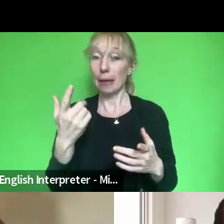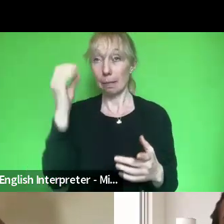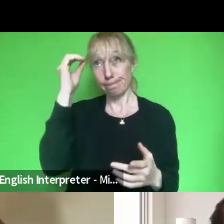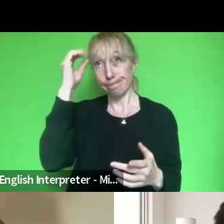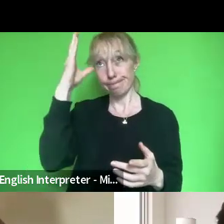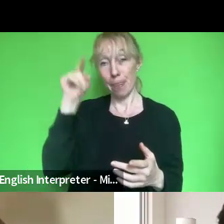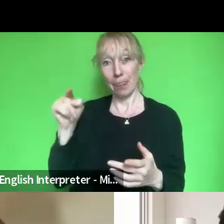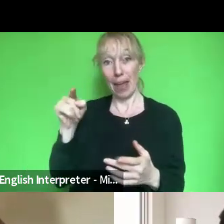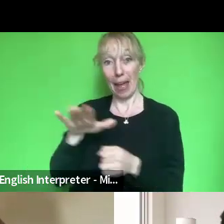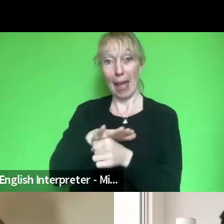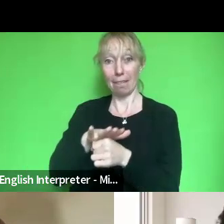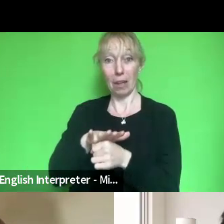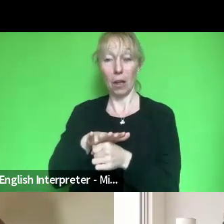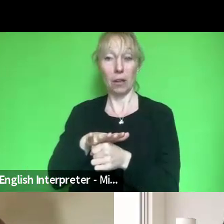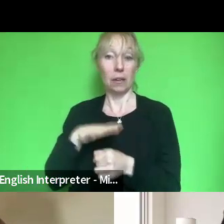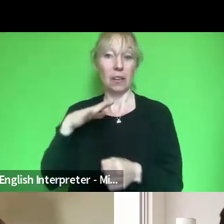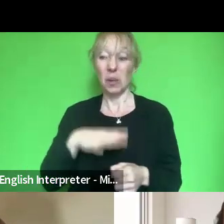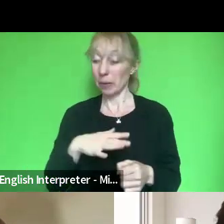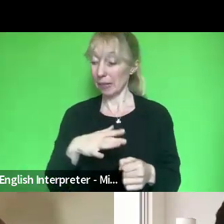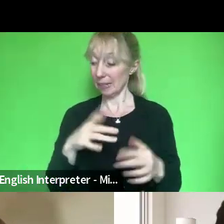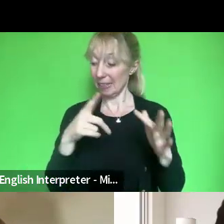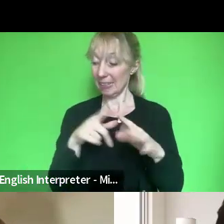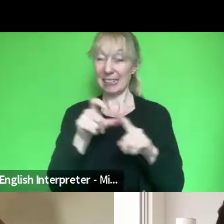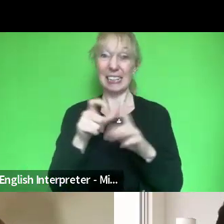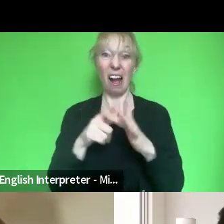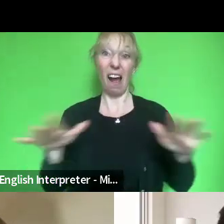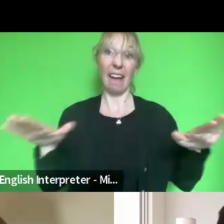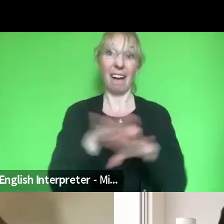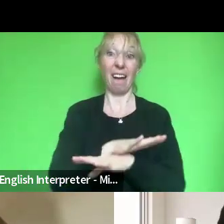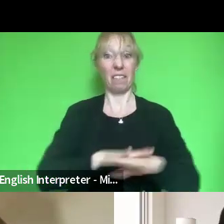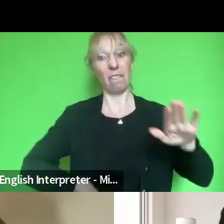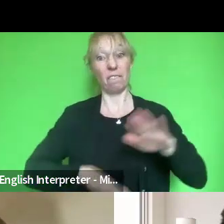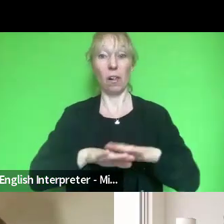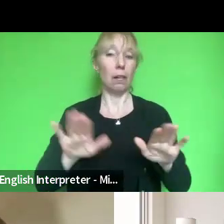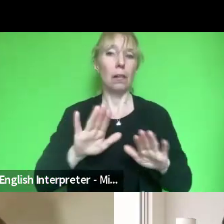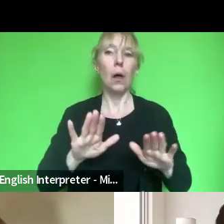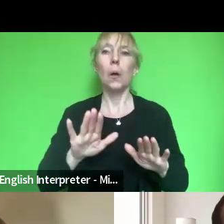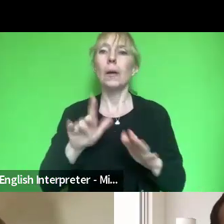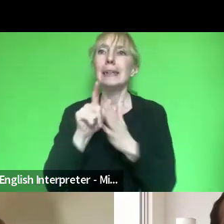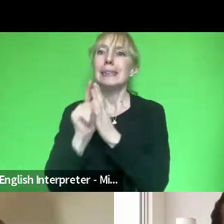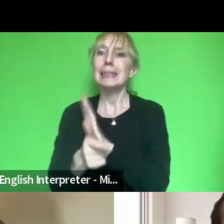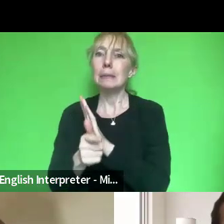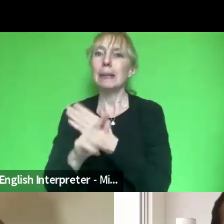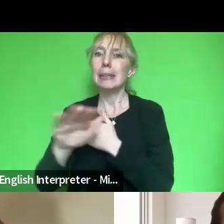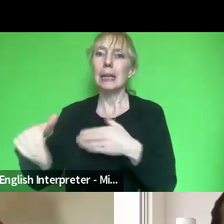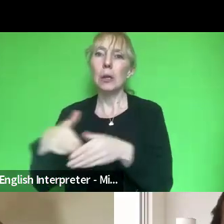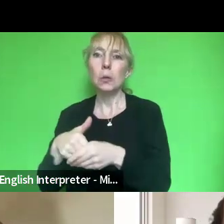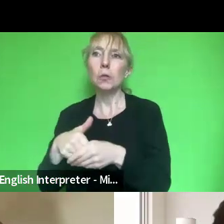area. You don't need to do EDI. You could be, for example, a disability inclusion or a disability injustice justice specialist.